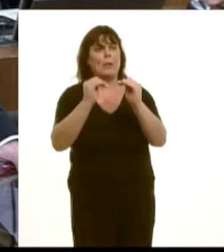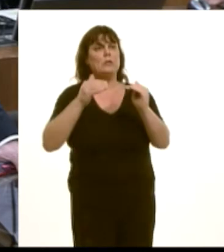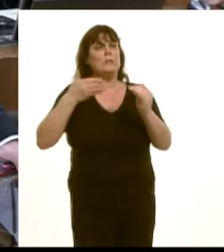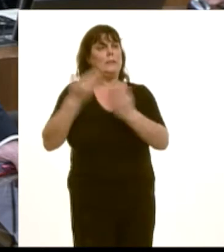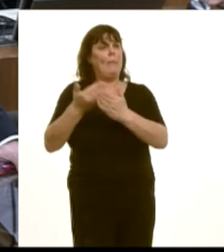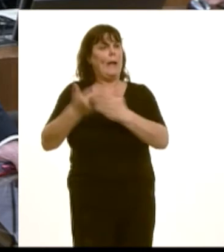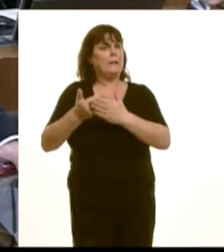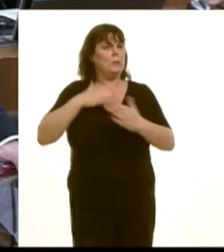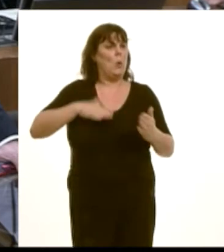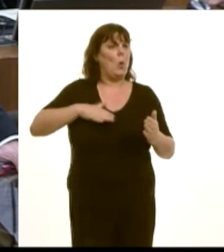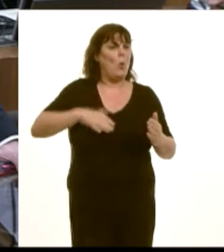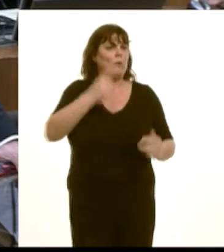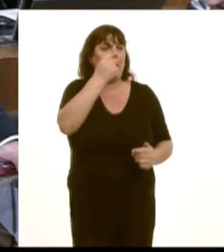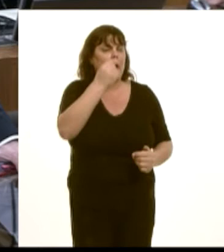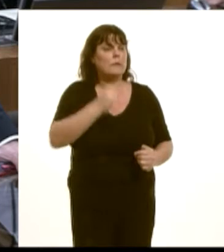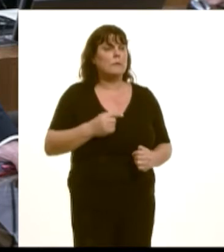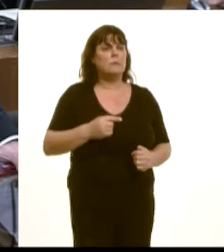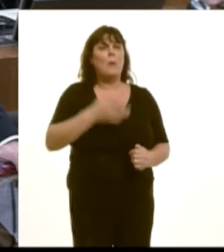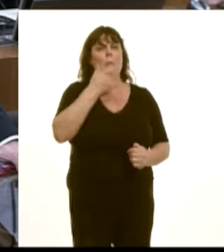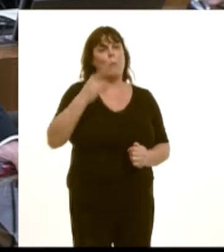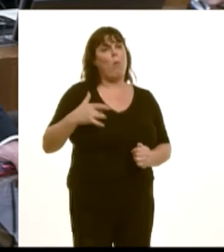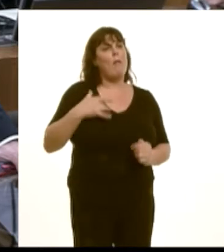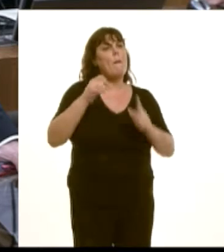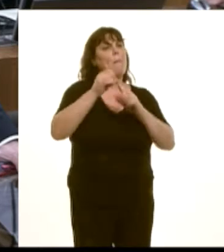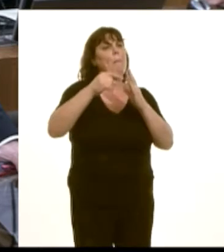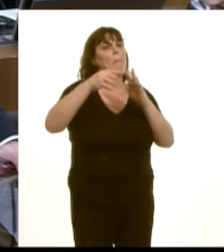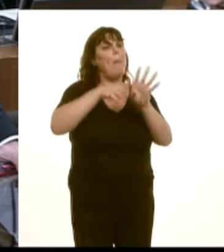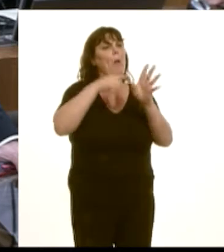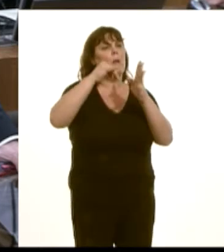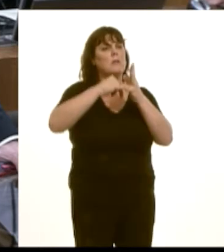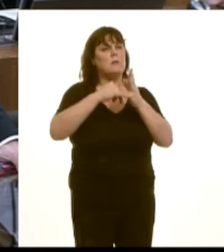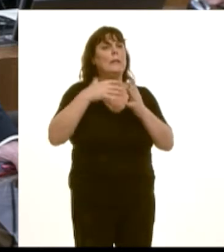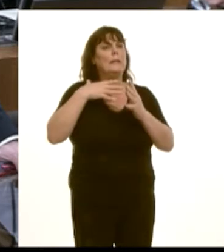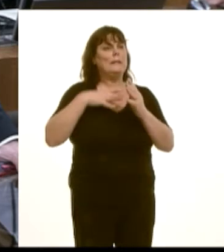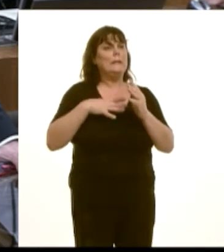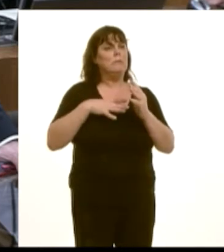as well that patients in Powys are able to access health services in England. This is